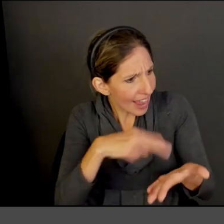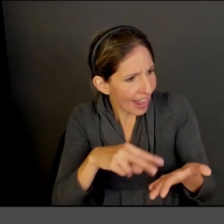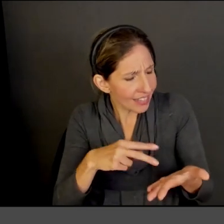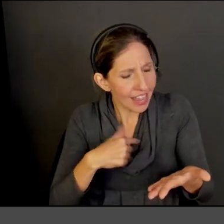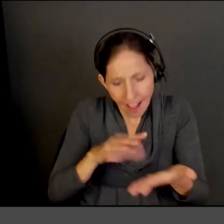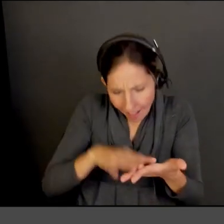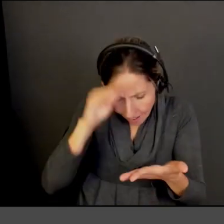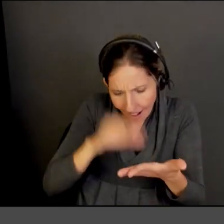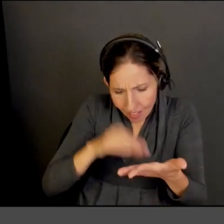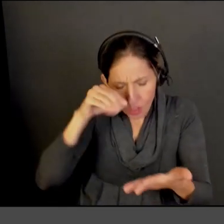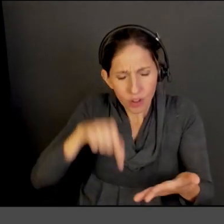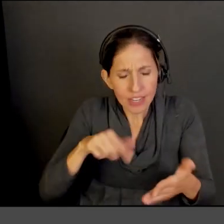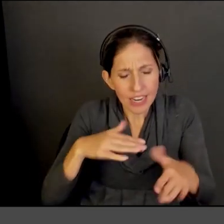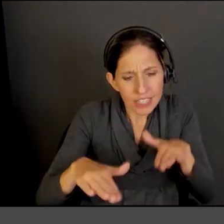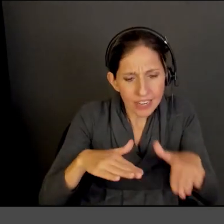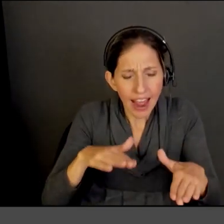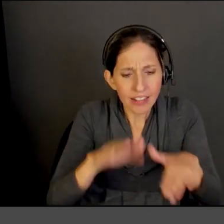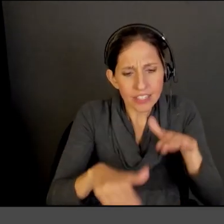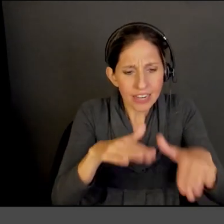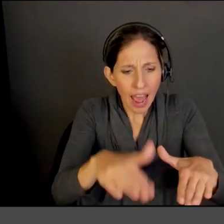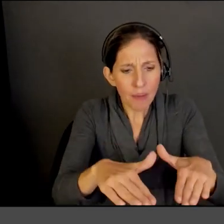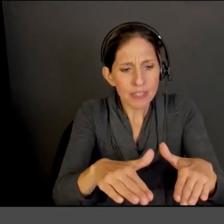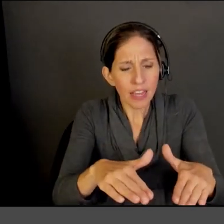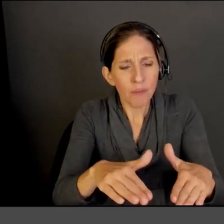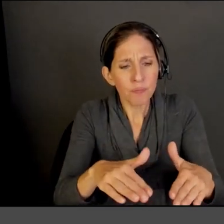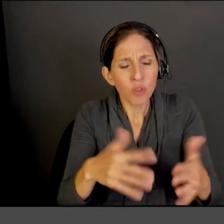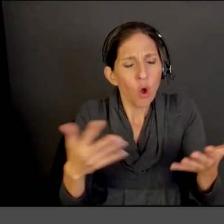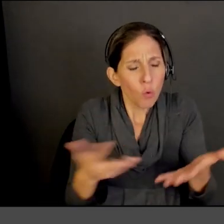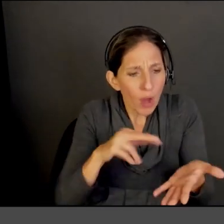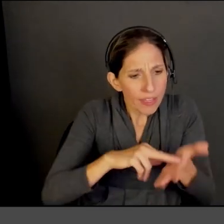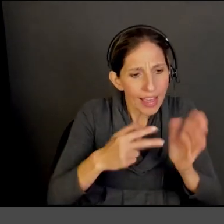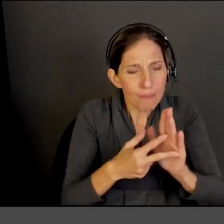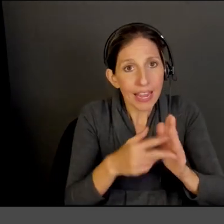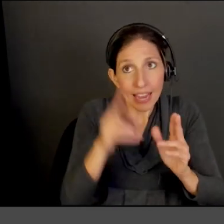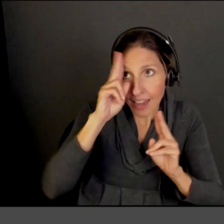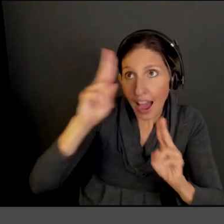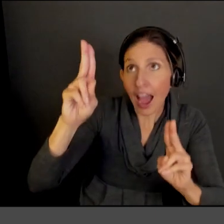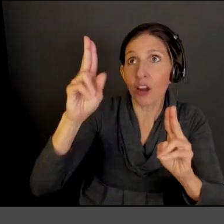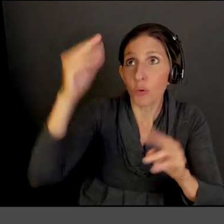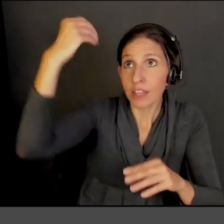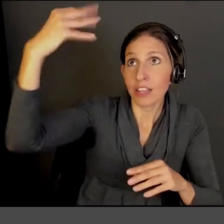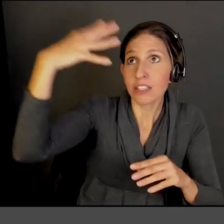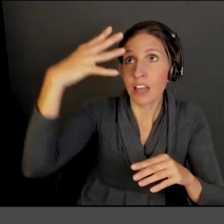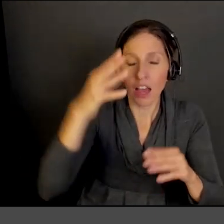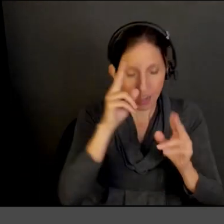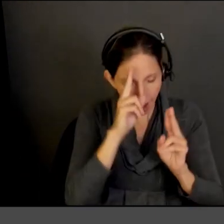AND HONORING THE THE SUN AND THE EARTH AND AND ON